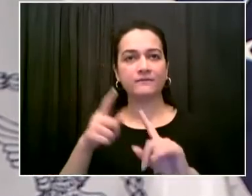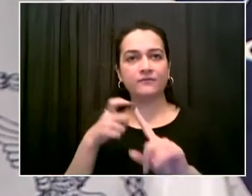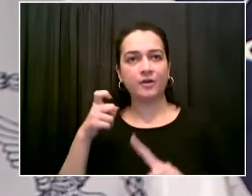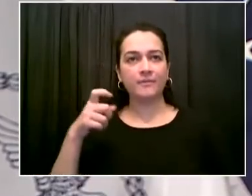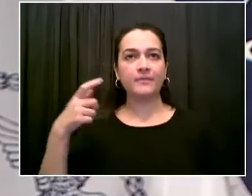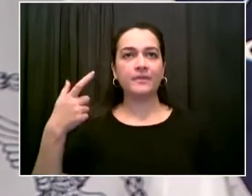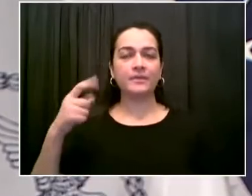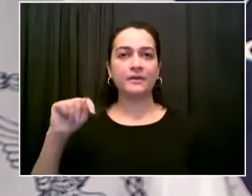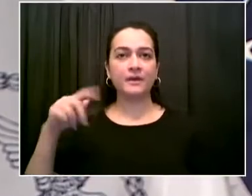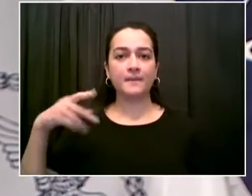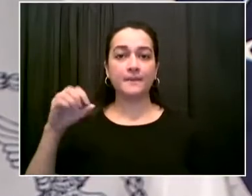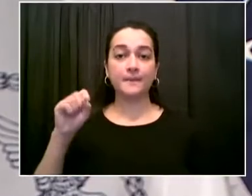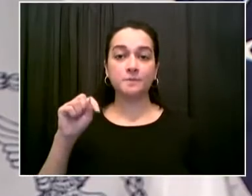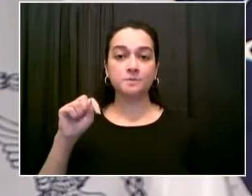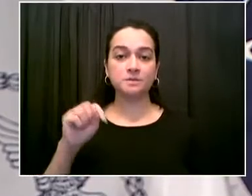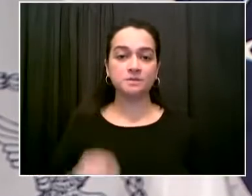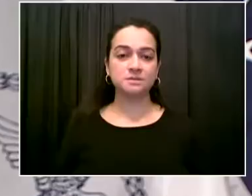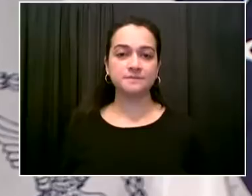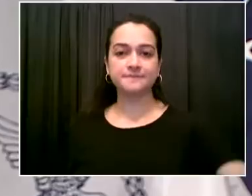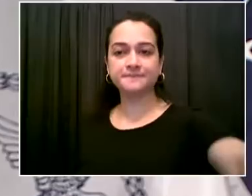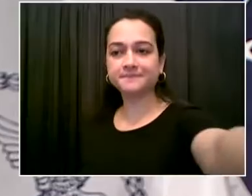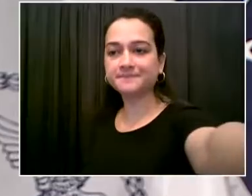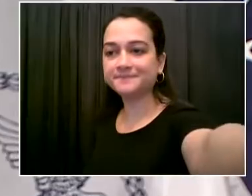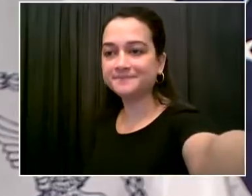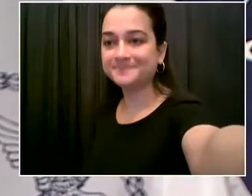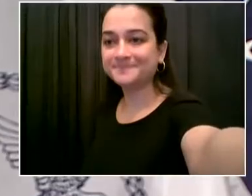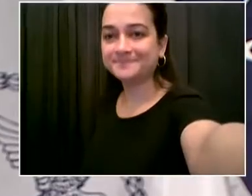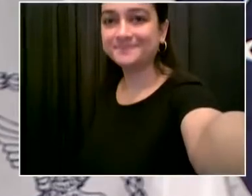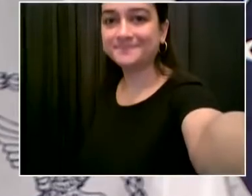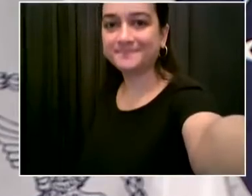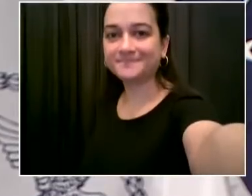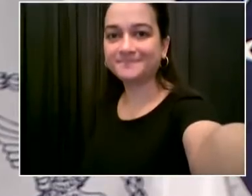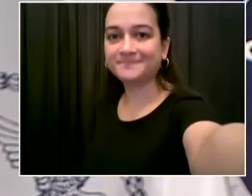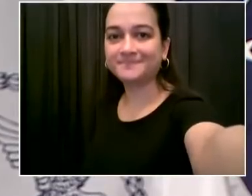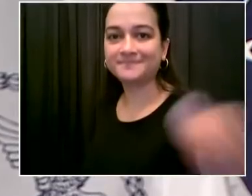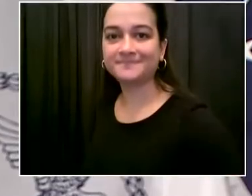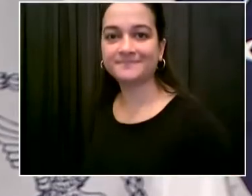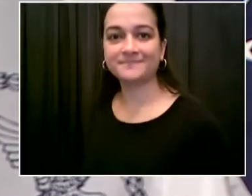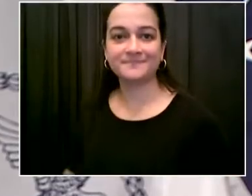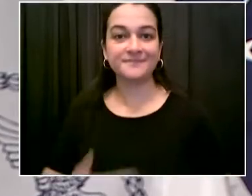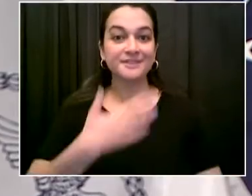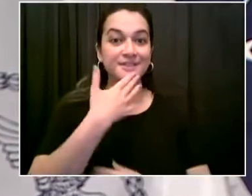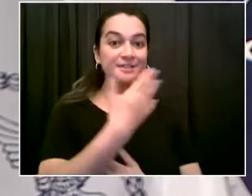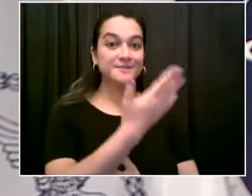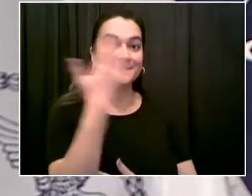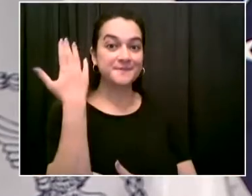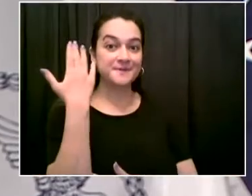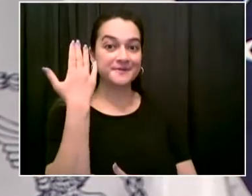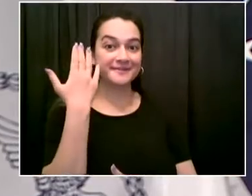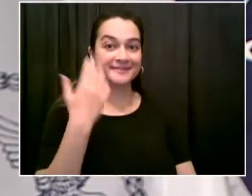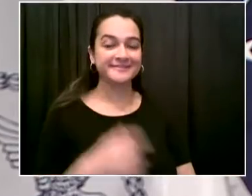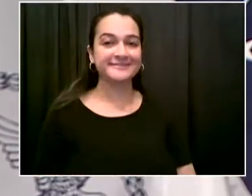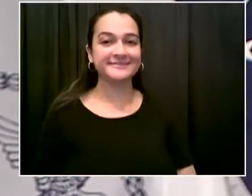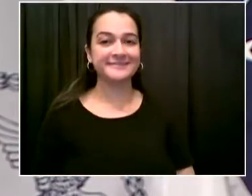THAT LAST QUESTION OF THE DAY GOES TO NOLAN FROM THE PO. ST Reprote: r GOOD MORNING HOW ARE YOU?